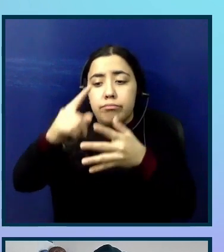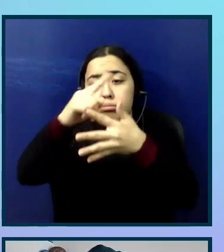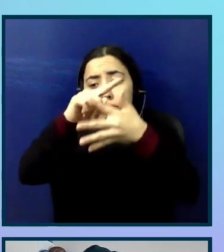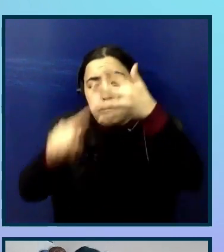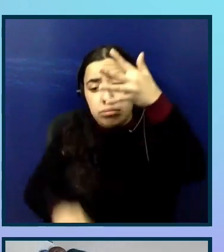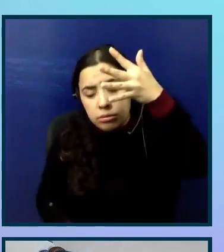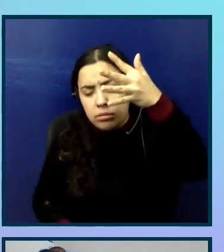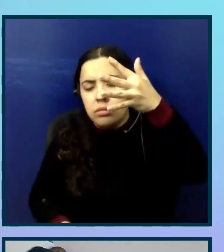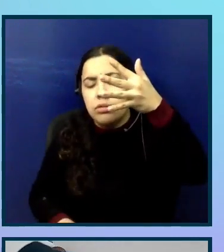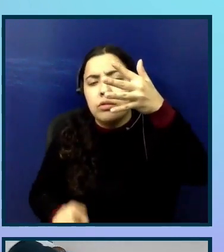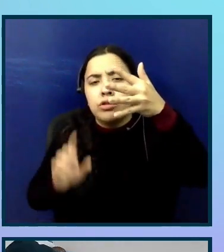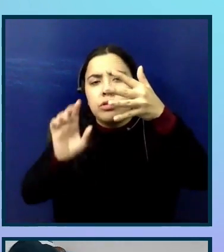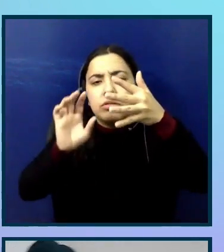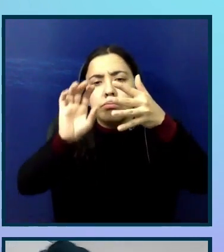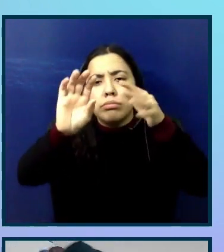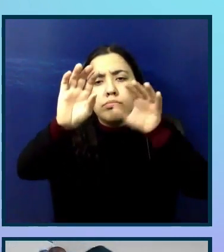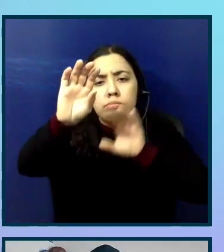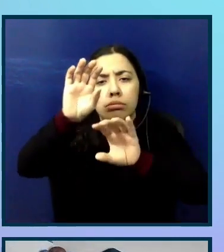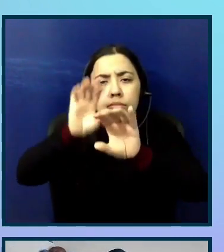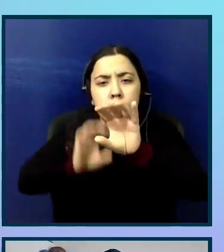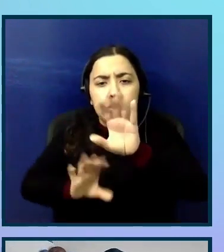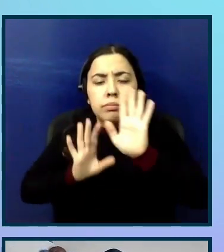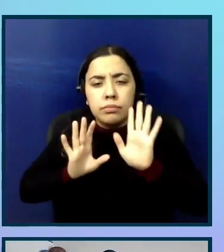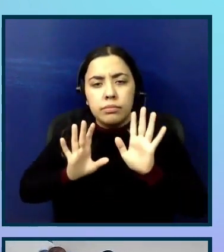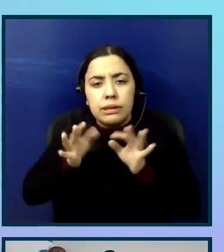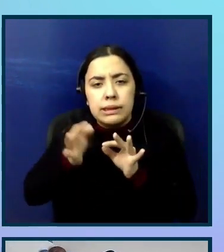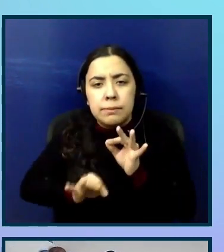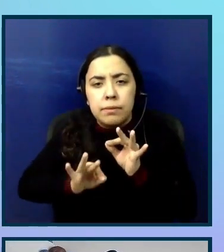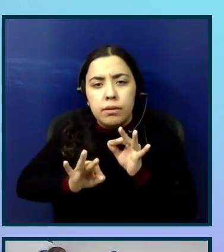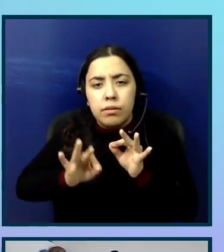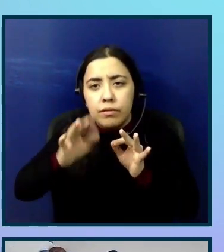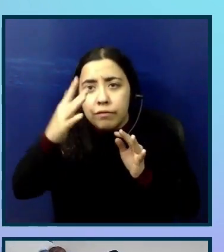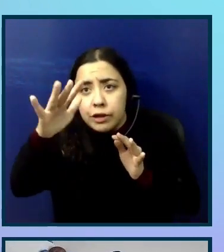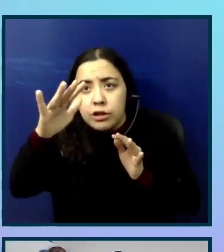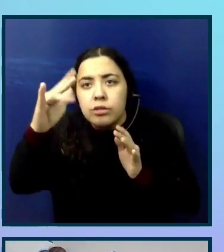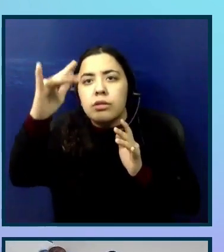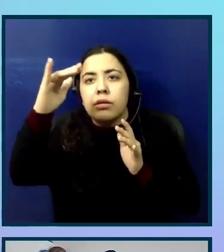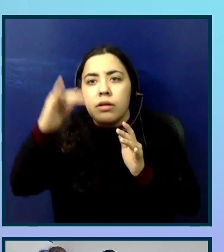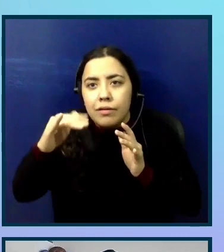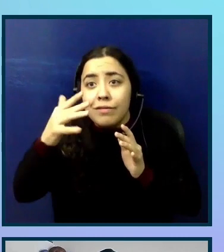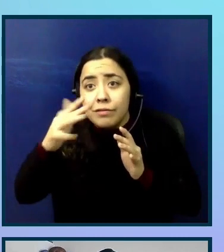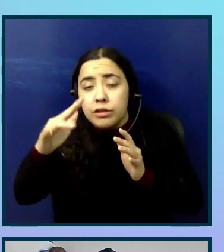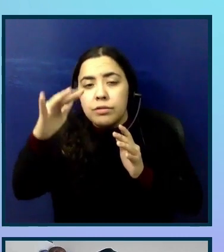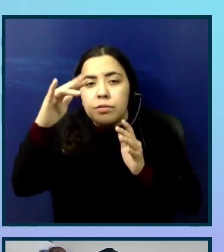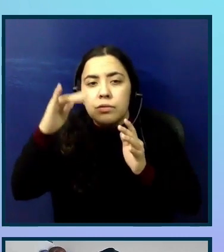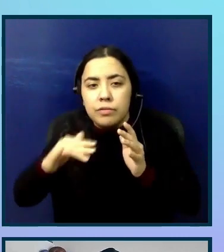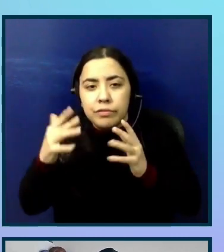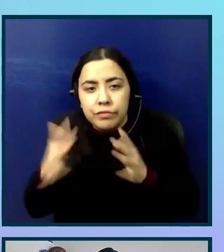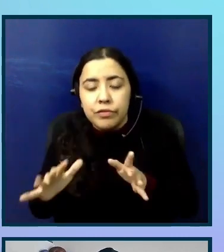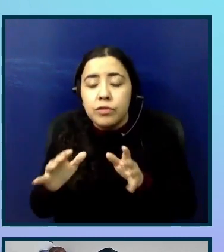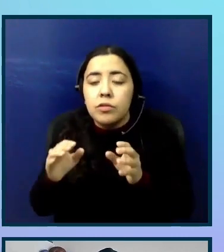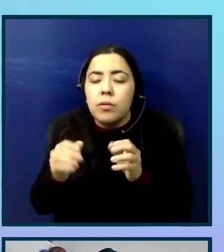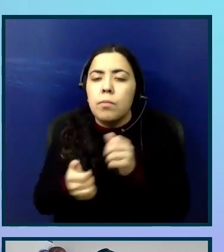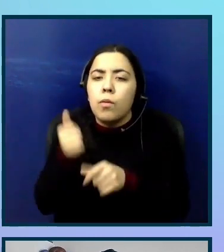One of the things I've seen be most successful, more than other ones of breaking down things, the chunks with it is just testing with the keyboard, right?